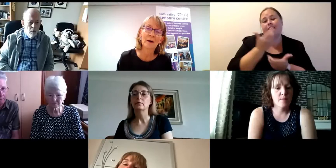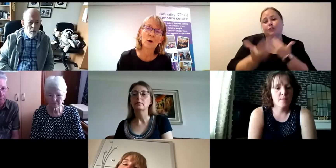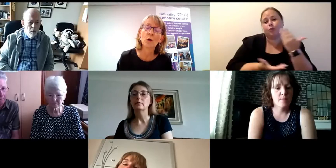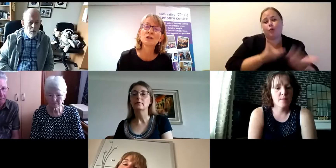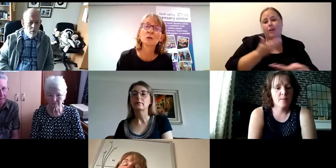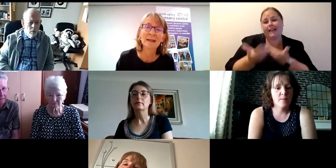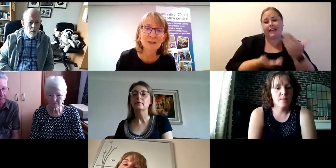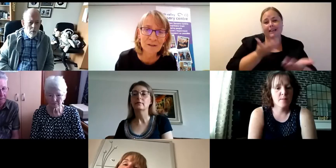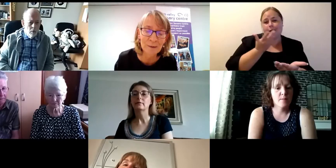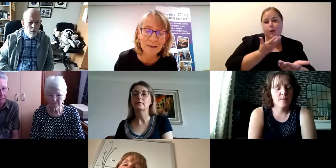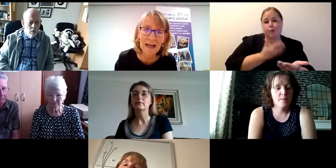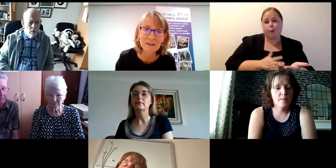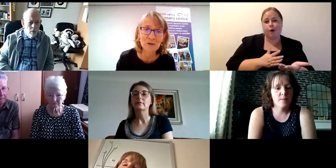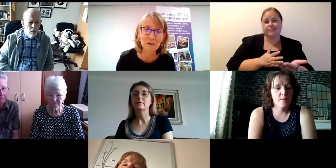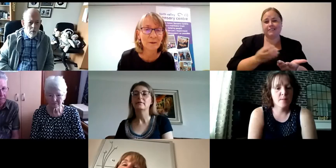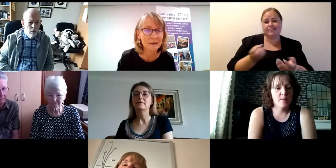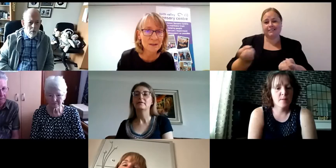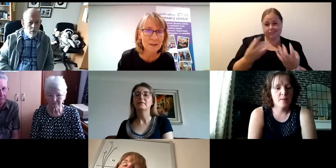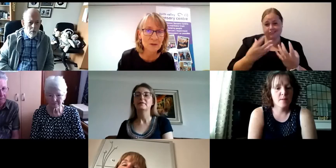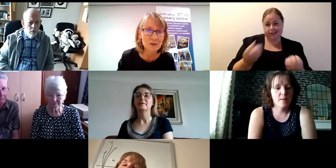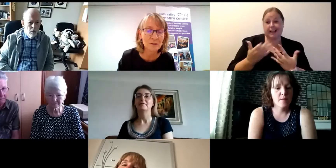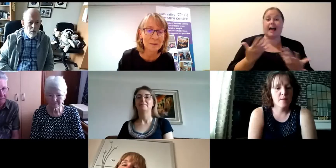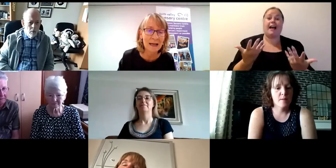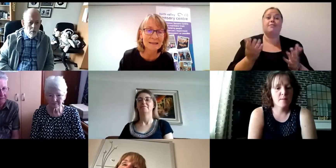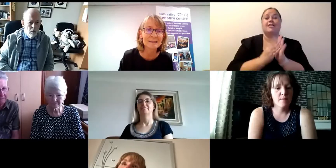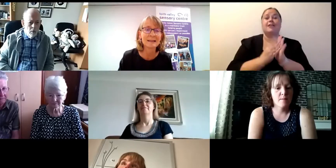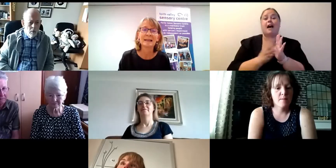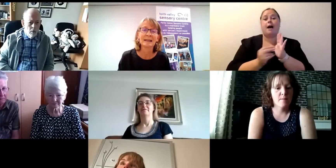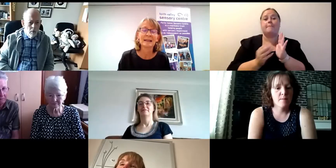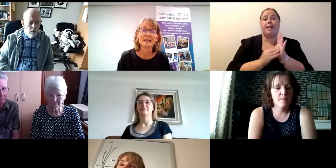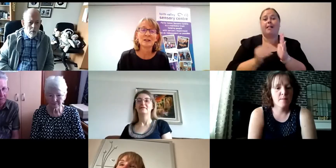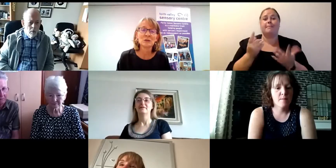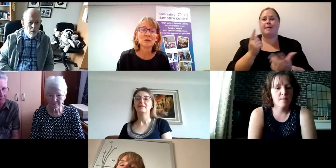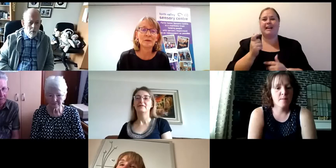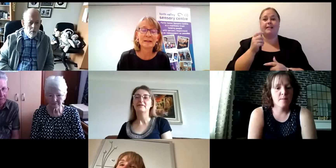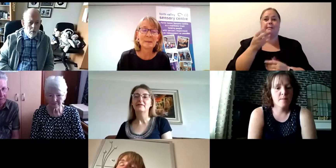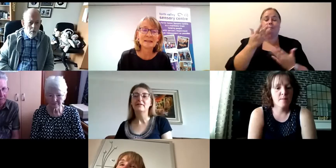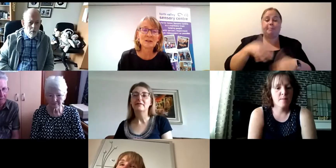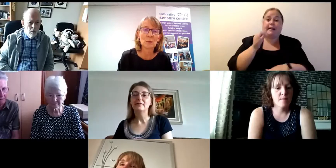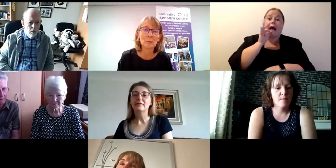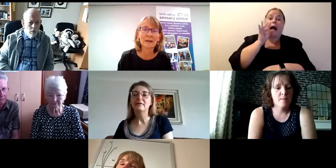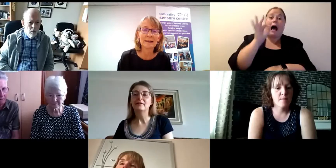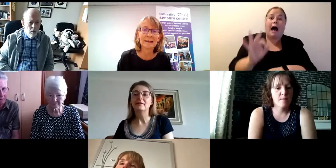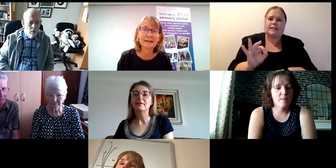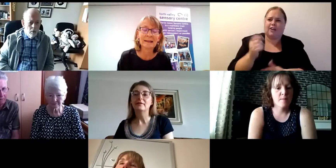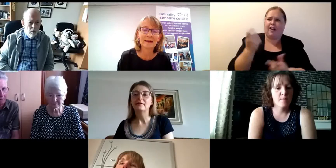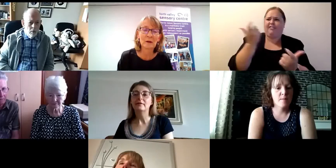I don't know if anyone has one they can think of? Laura, John?